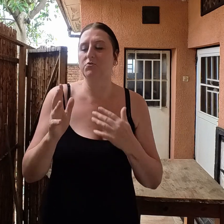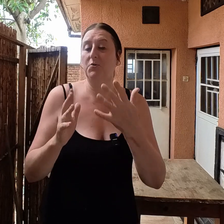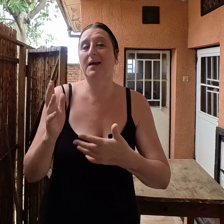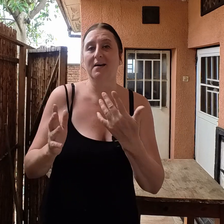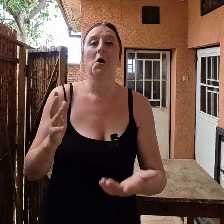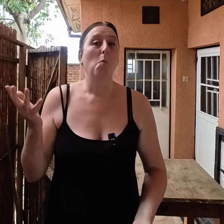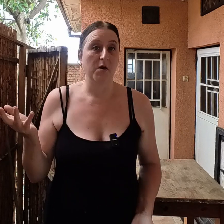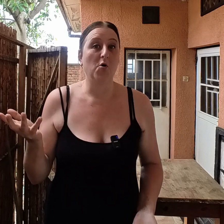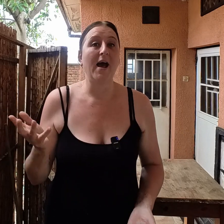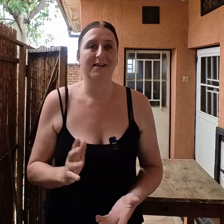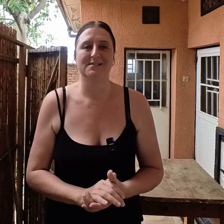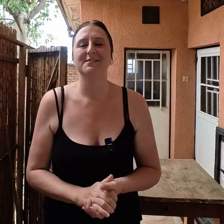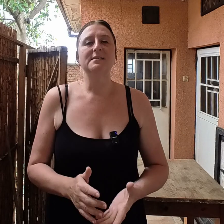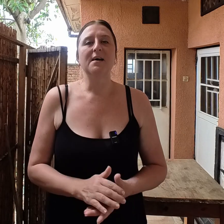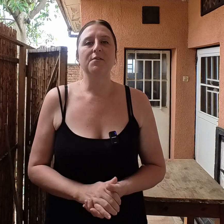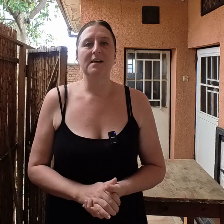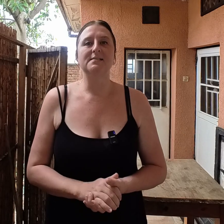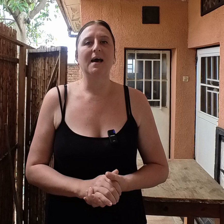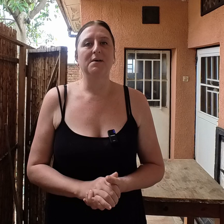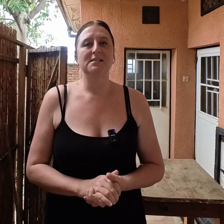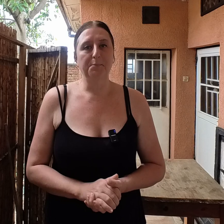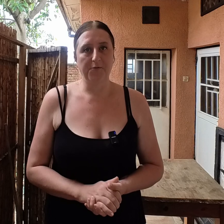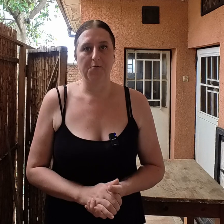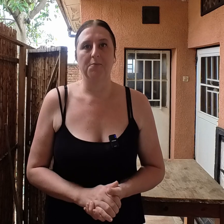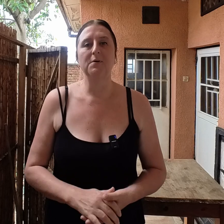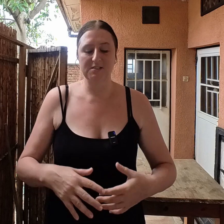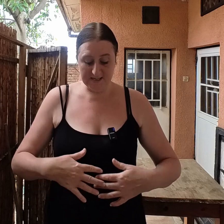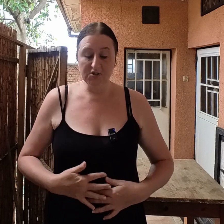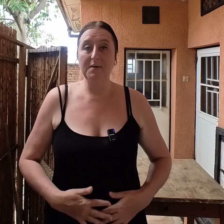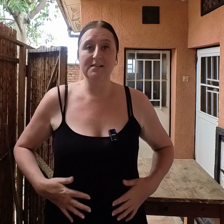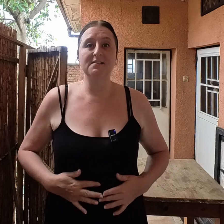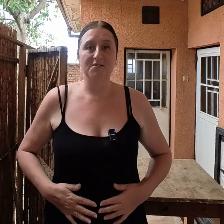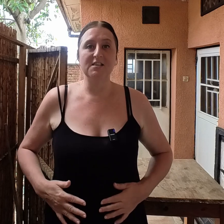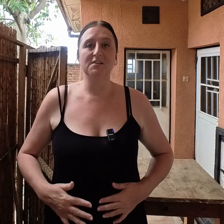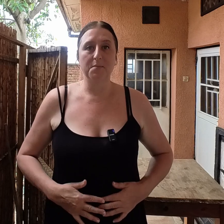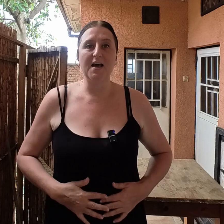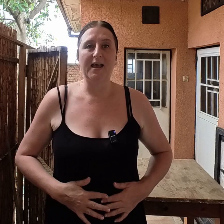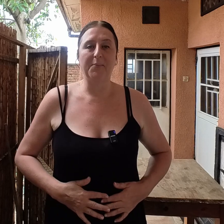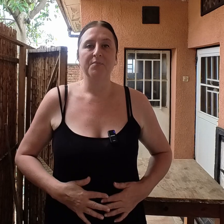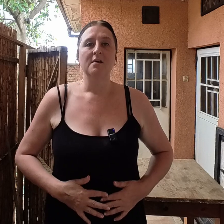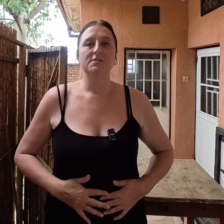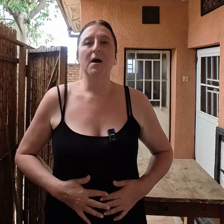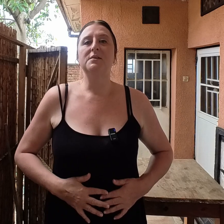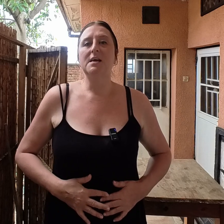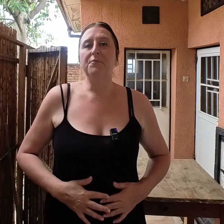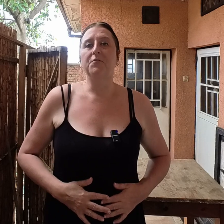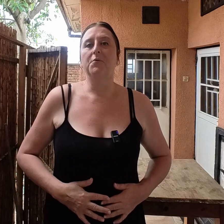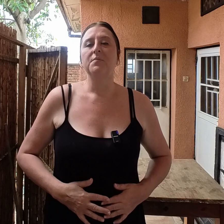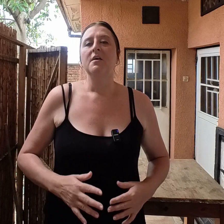you're doing with your hand. South is amajyepfo, which literally means, 'the direction of the belly.' So, amajyepfo.